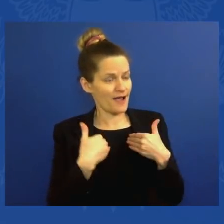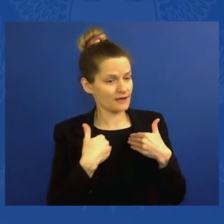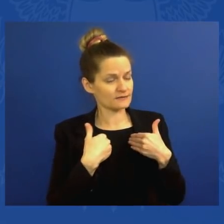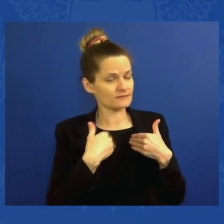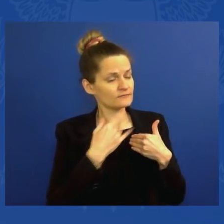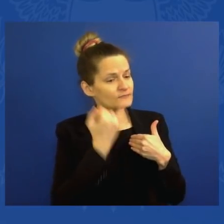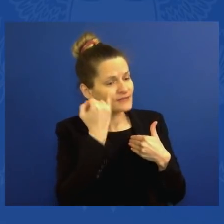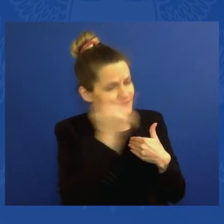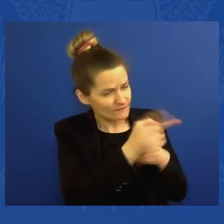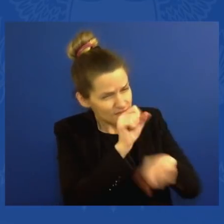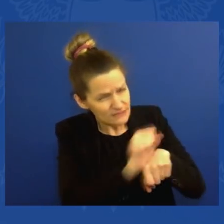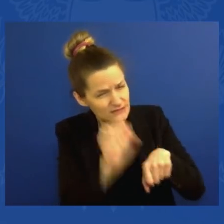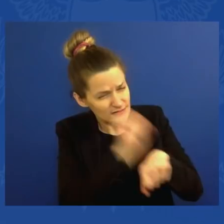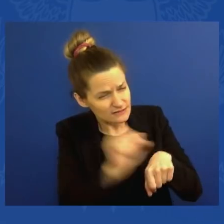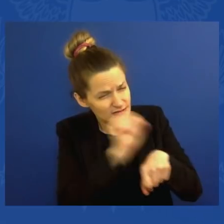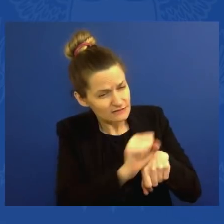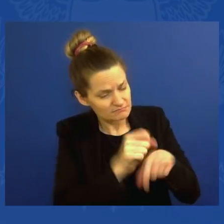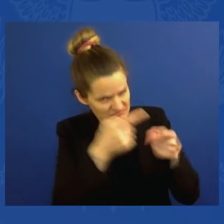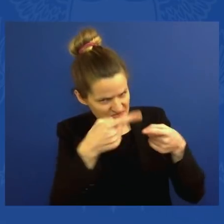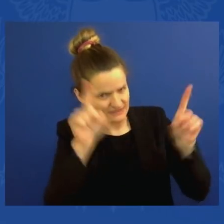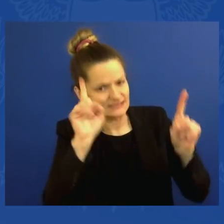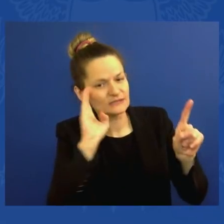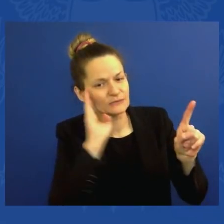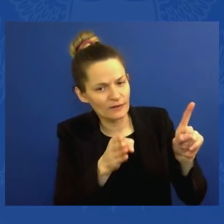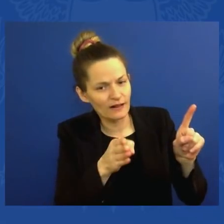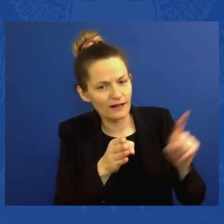I am proud to say I have found success in achieving that dream.